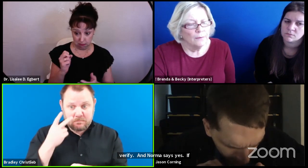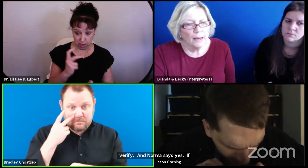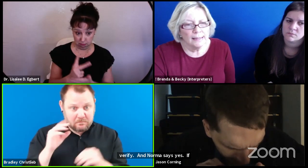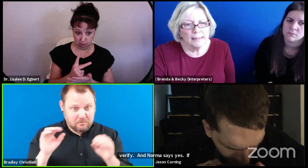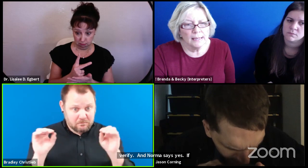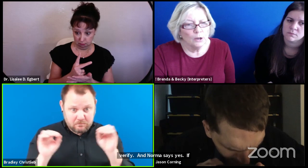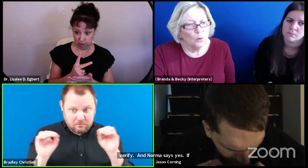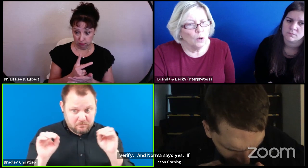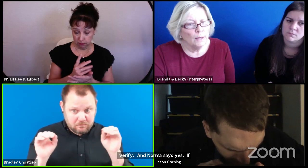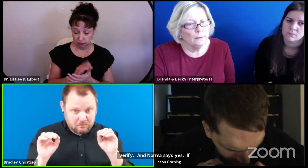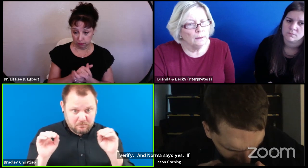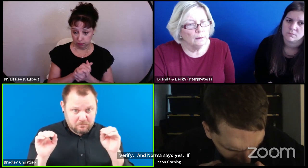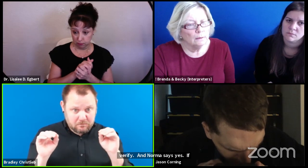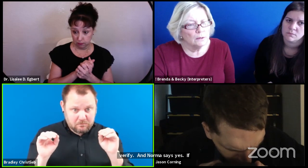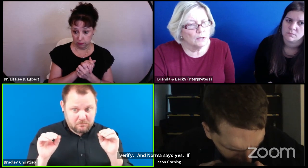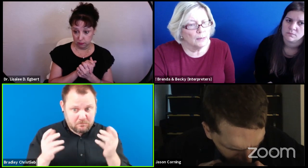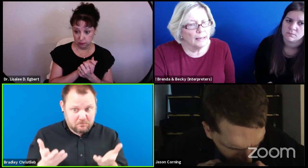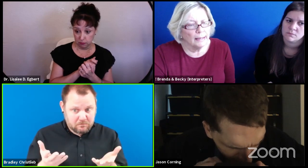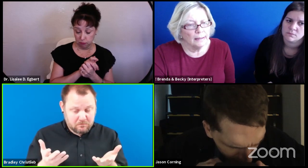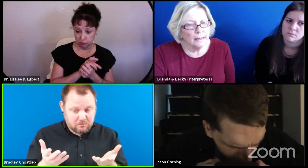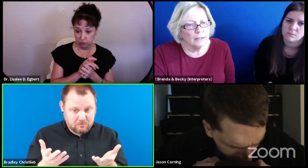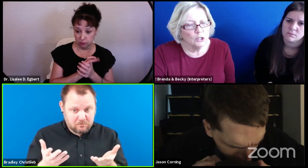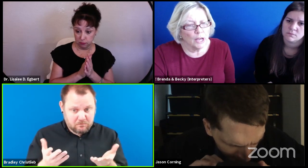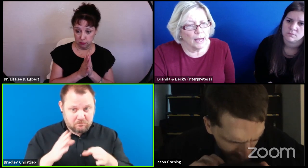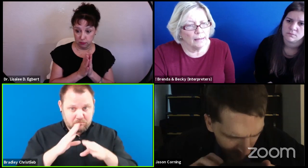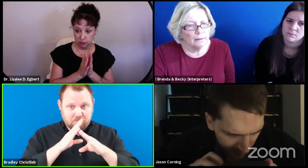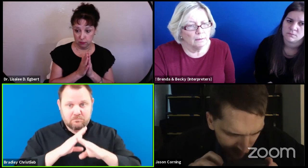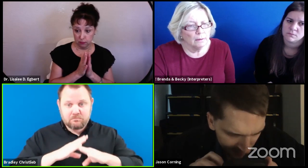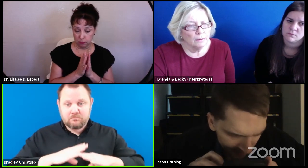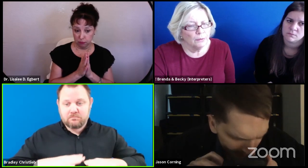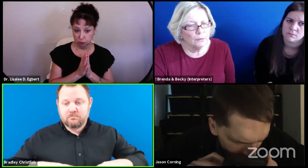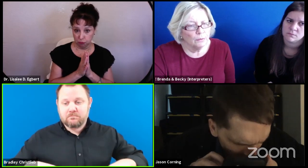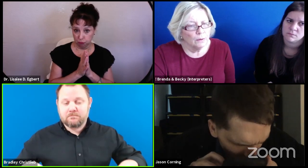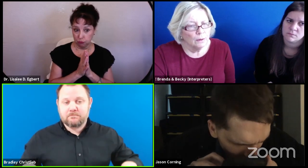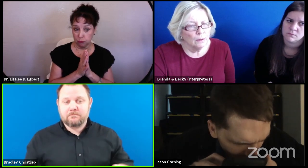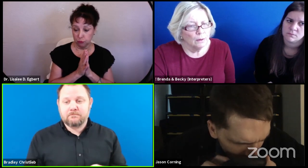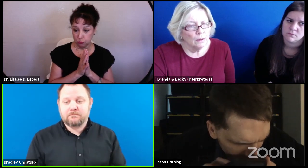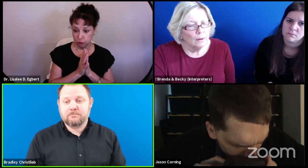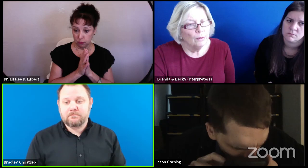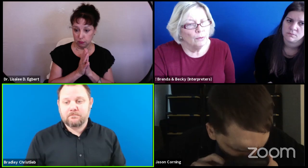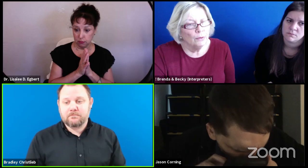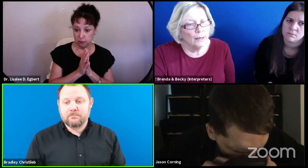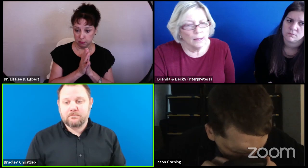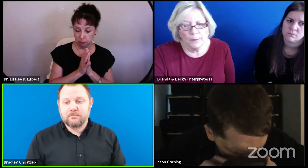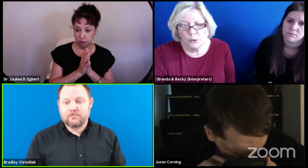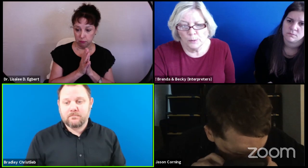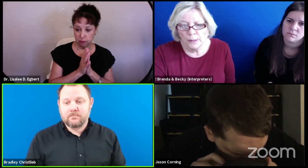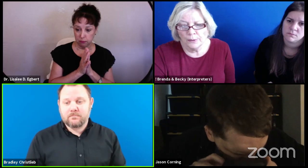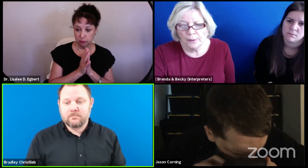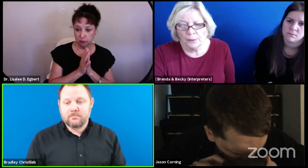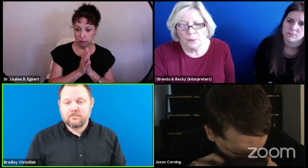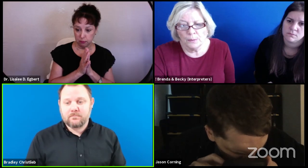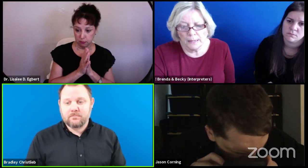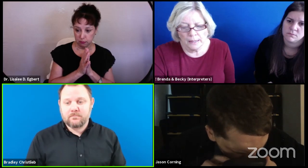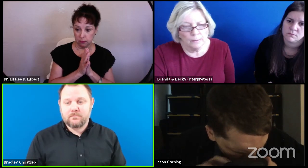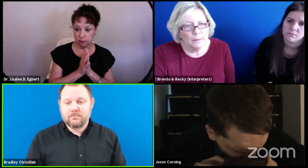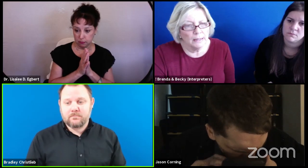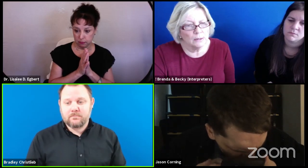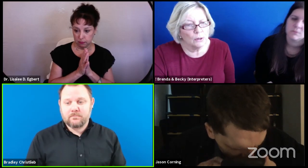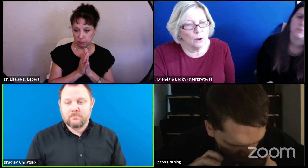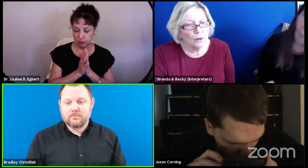If I see no one typing anything in chat, then I'm assuming that the meeting minutes are